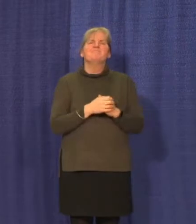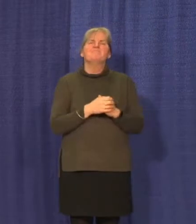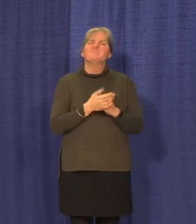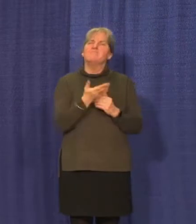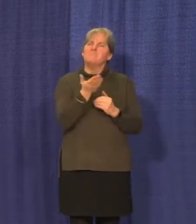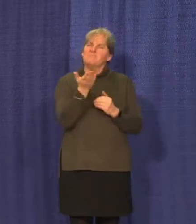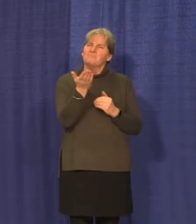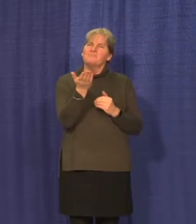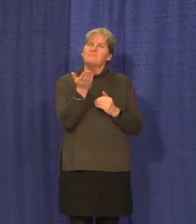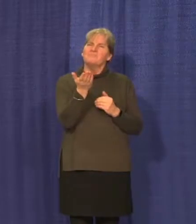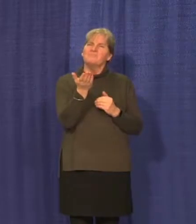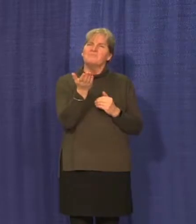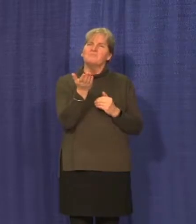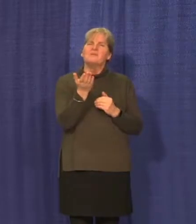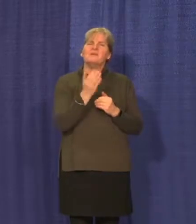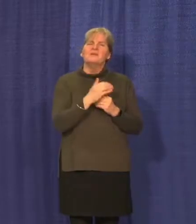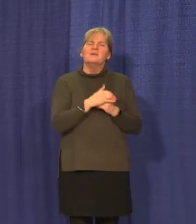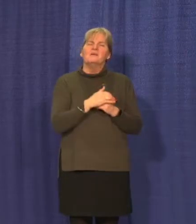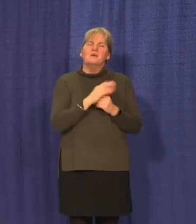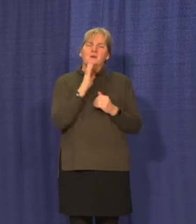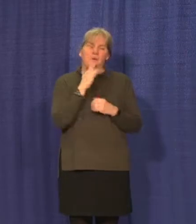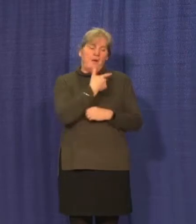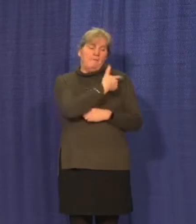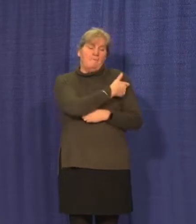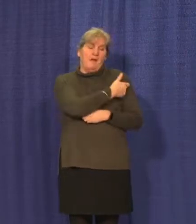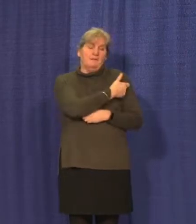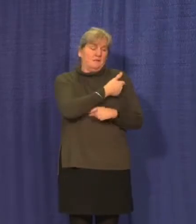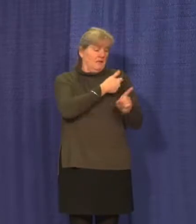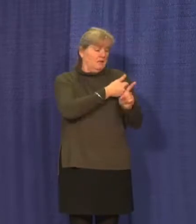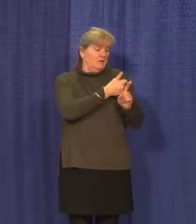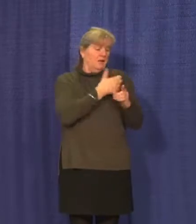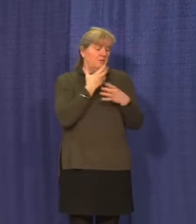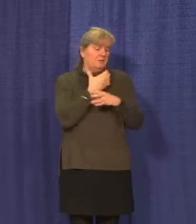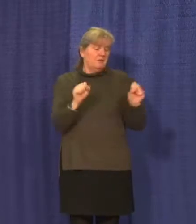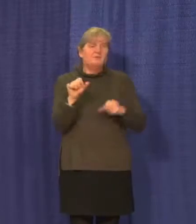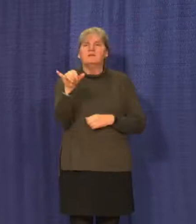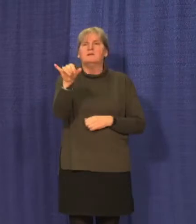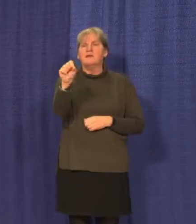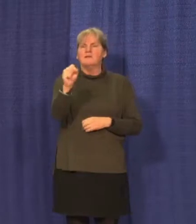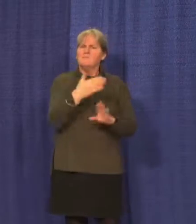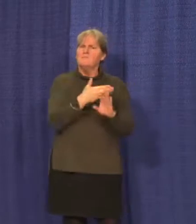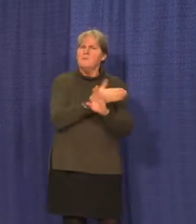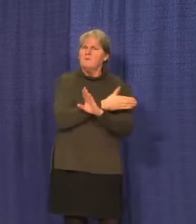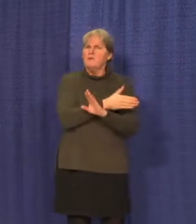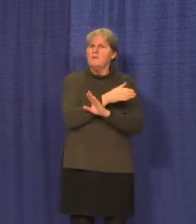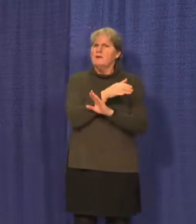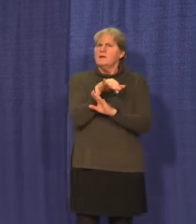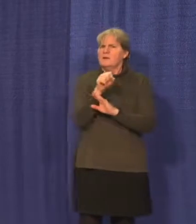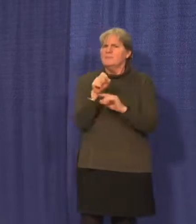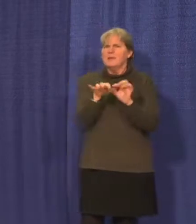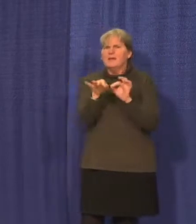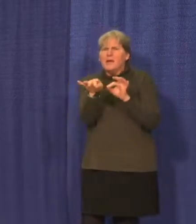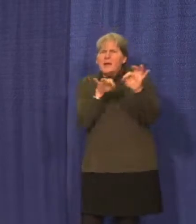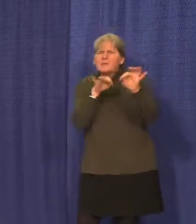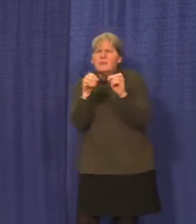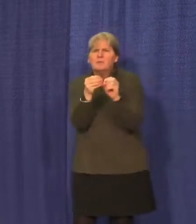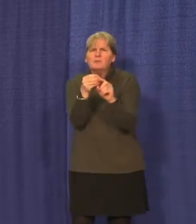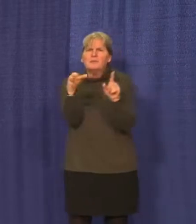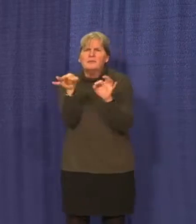New can be assured that the vaccines themselves are safe. We have said this before, but going through health Canada's